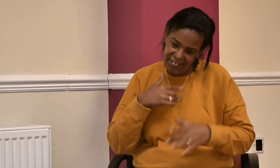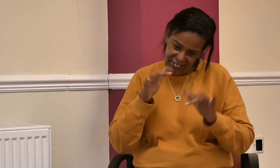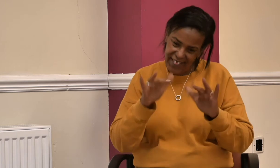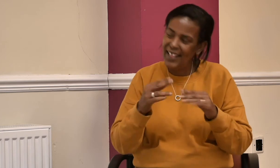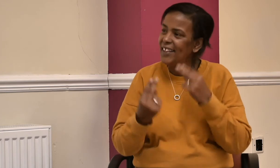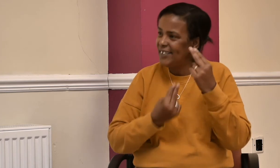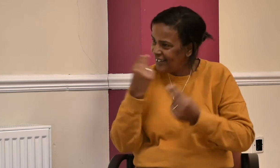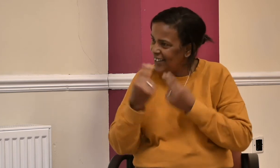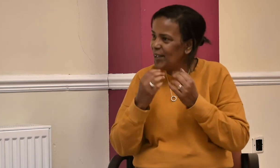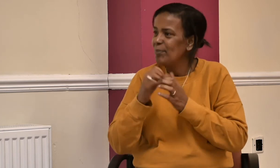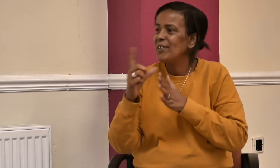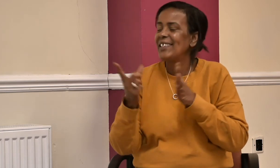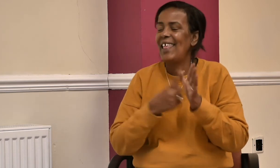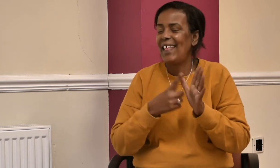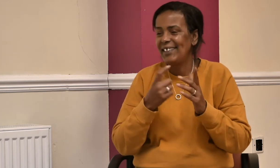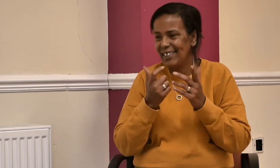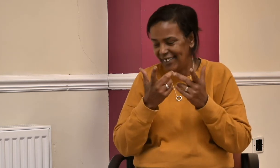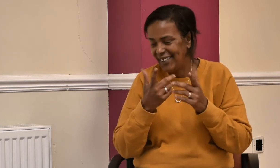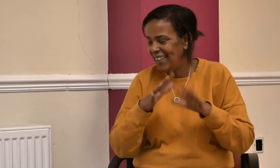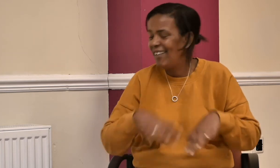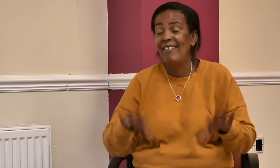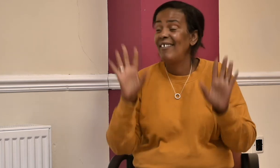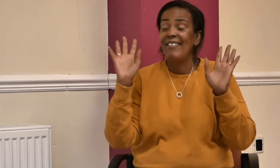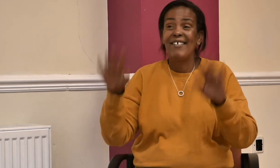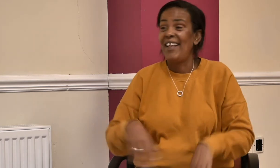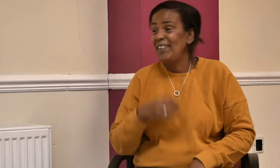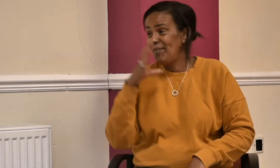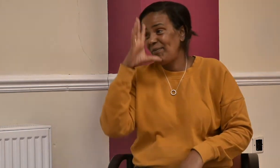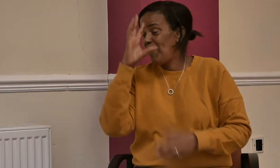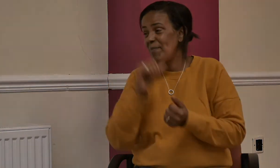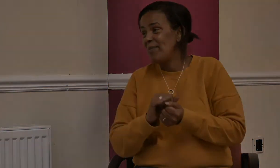I was there at the dinner of the BDA's congress. Fantastic memories...